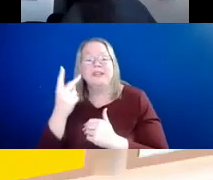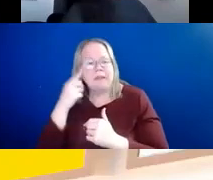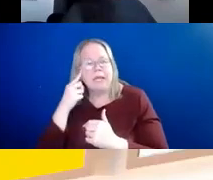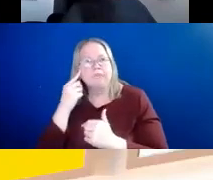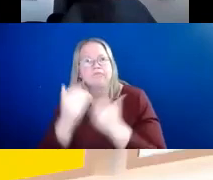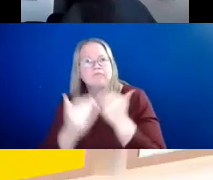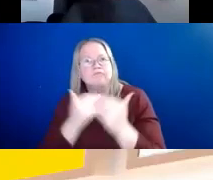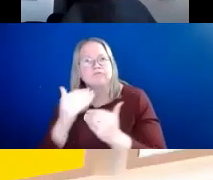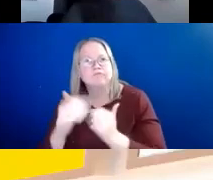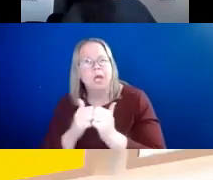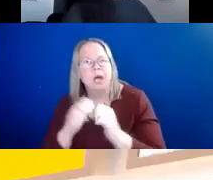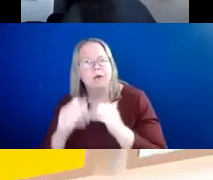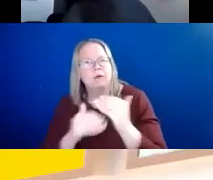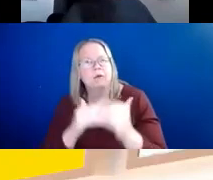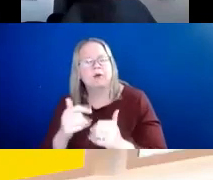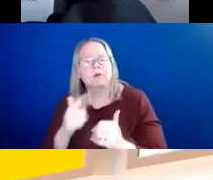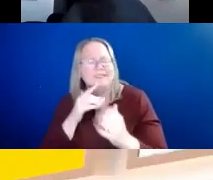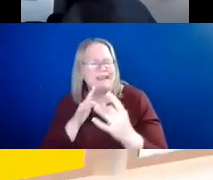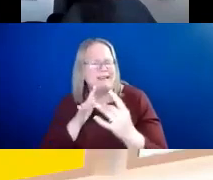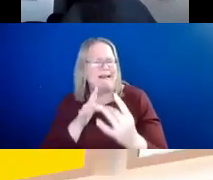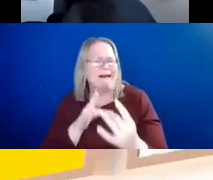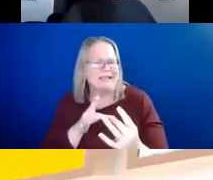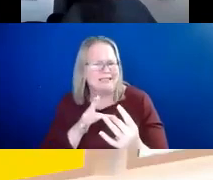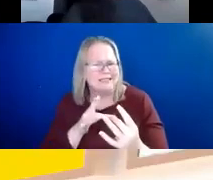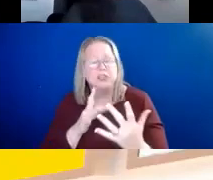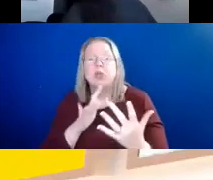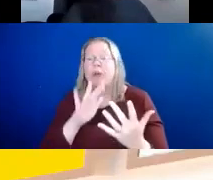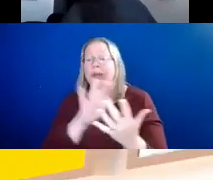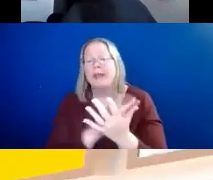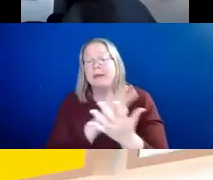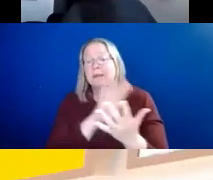12:53:34 We can say it guidance, the paper is not to be read